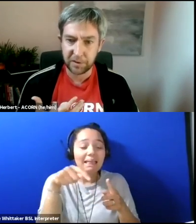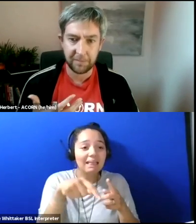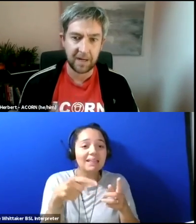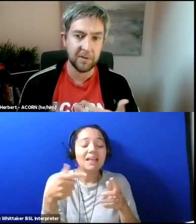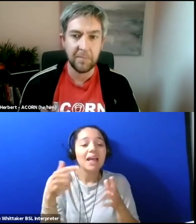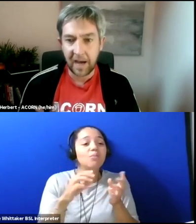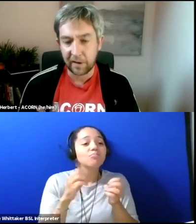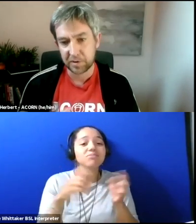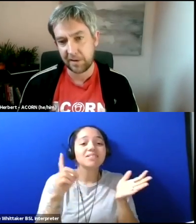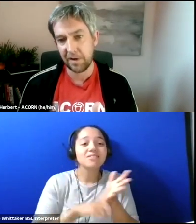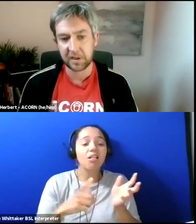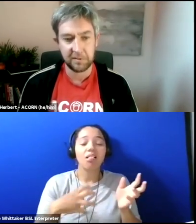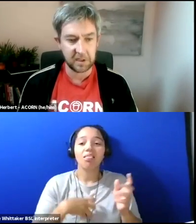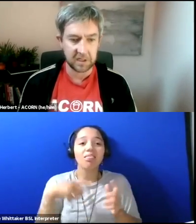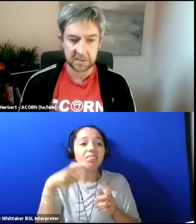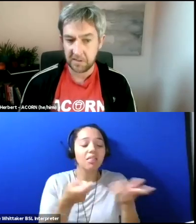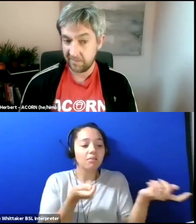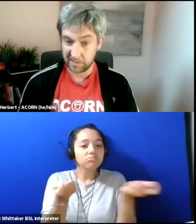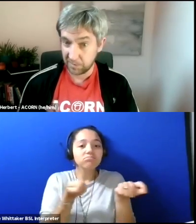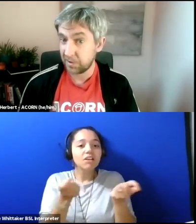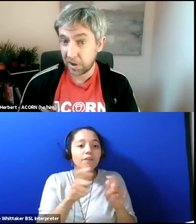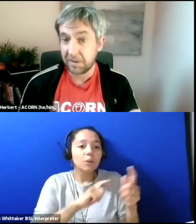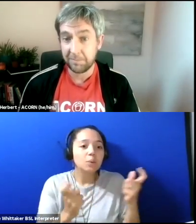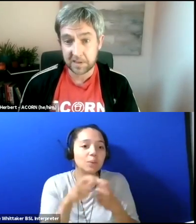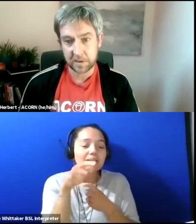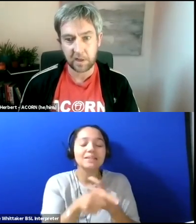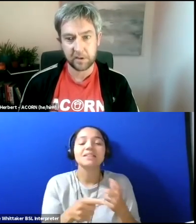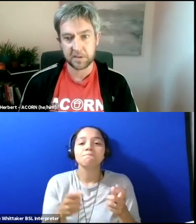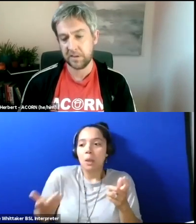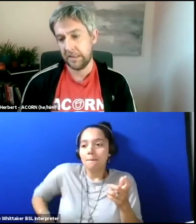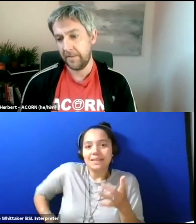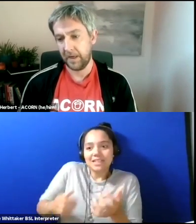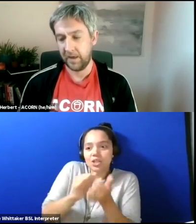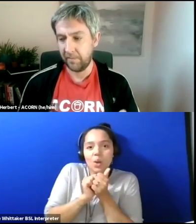Bristol there might be the Mayor holds power over the communities. There's also going to be business owners.